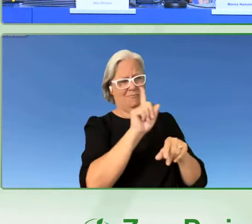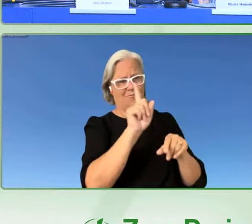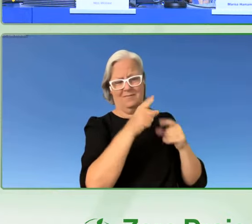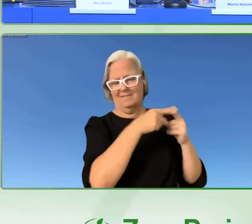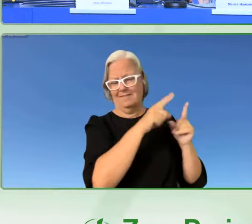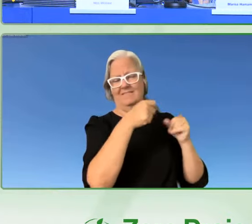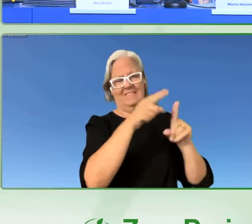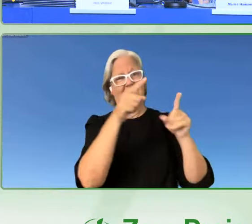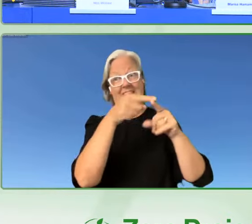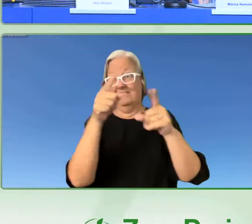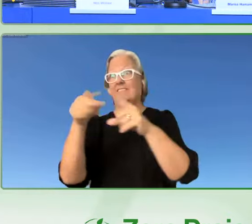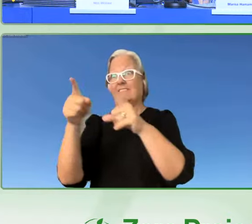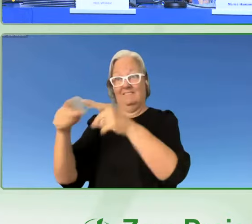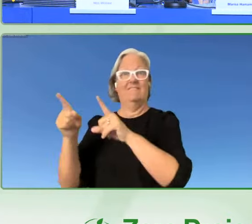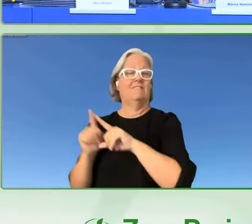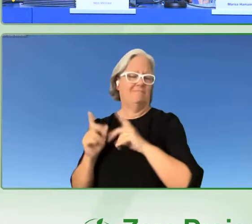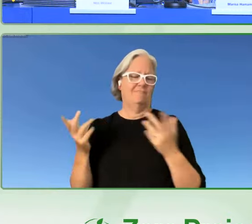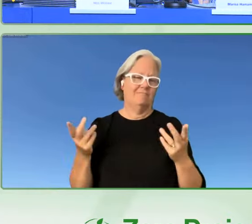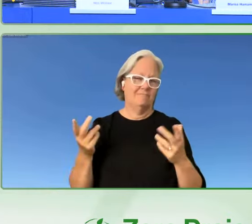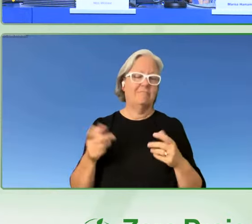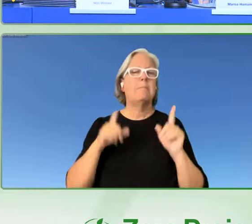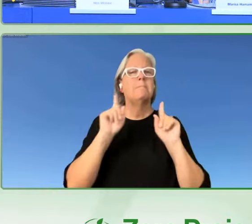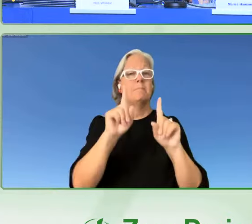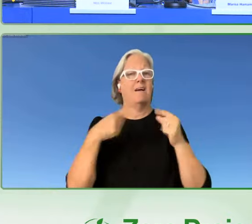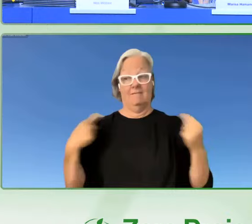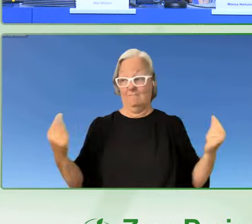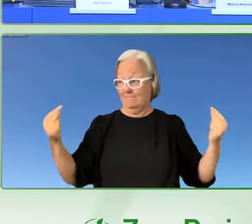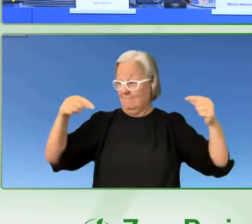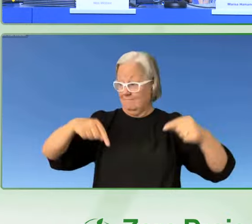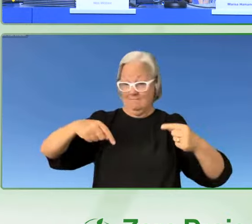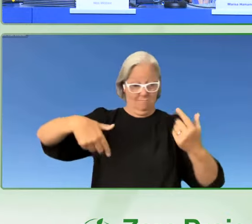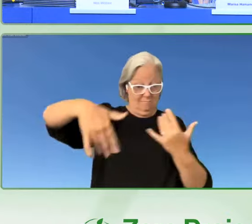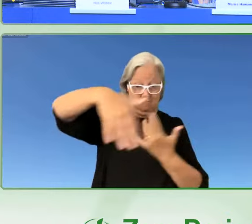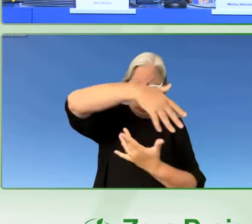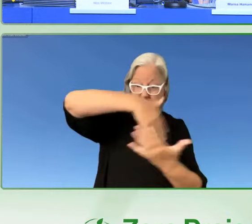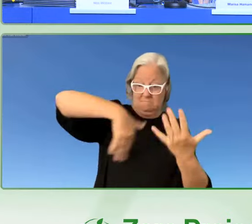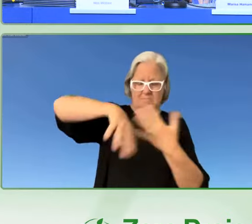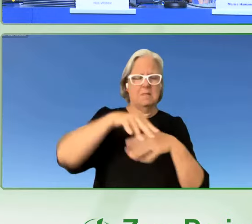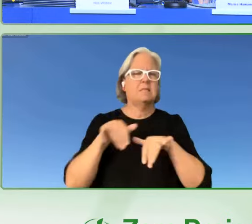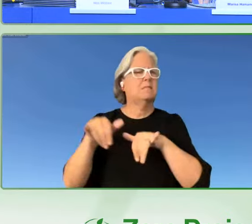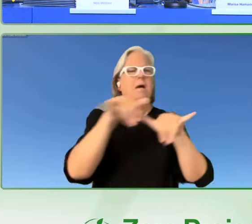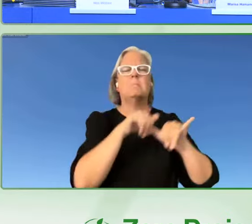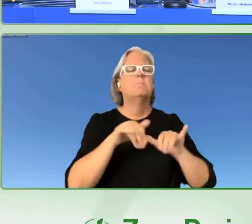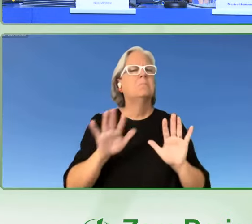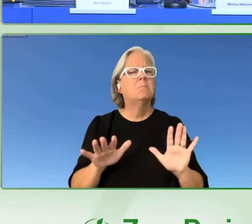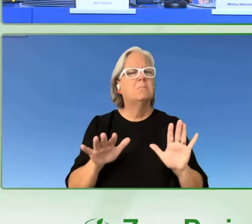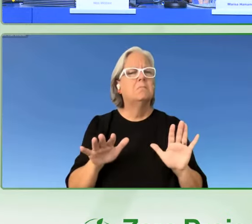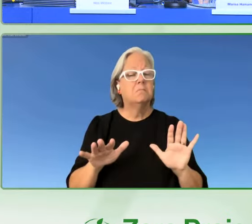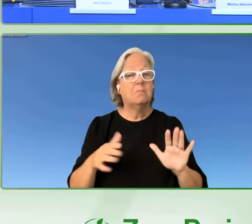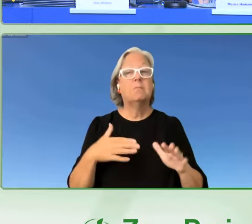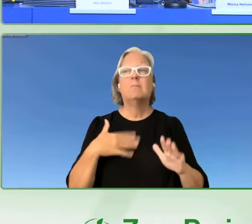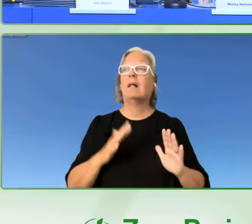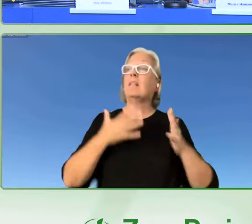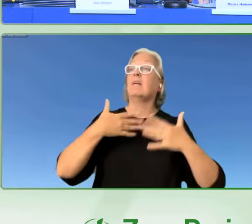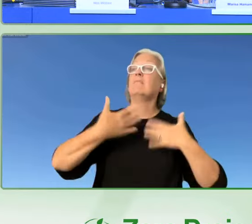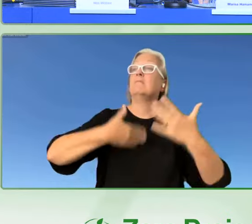in Japan have never interacted with people with disabilities.